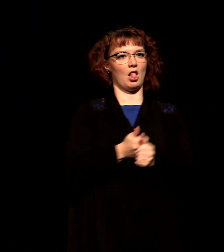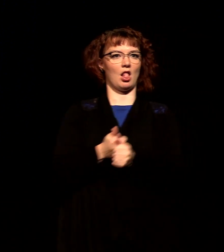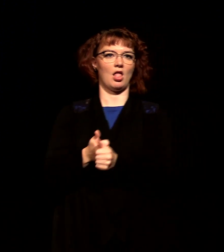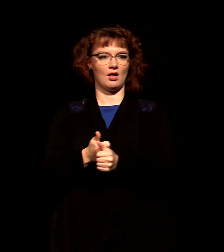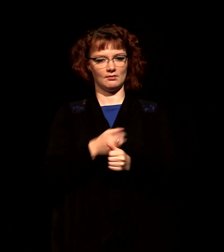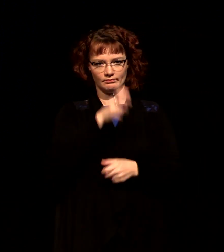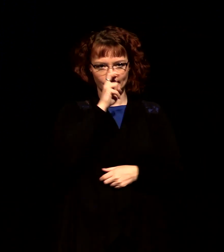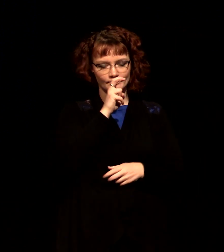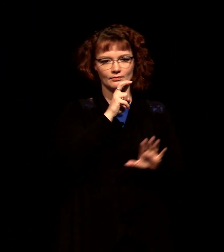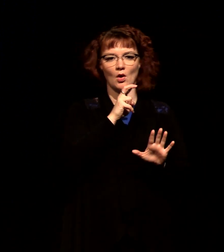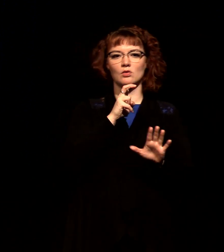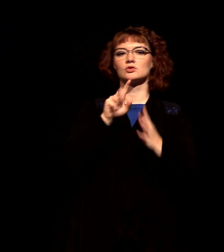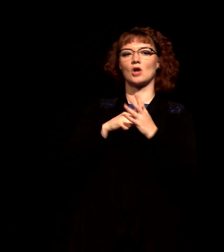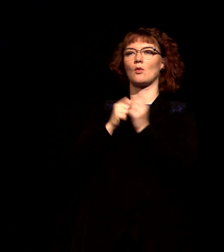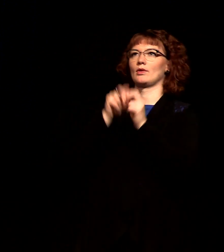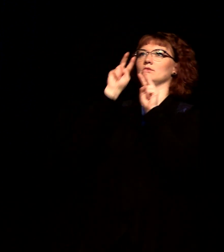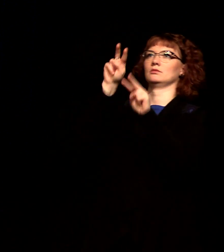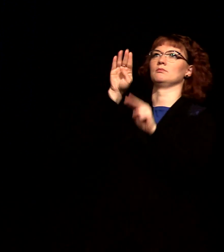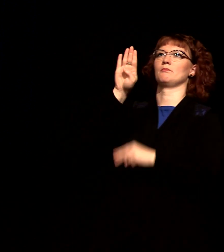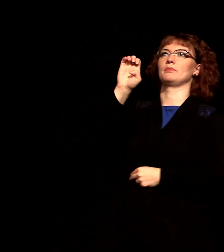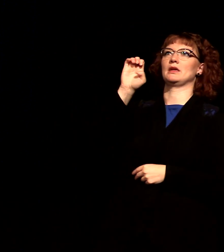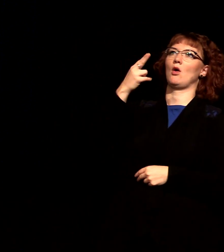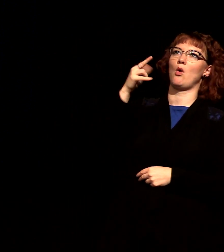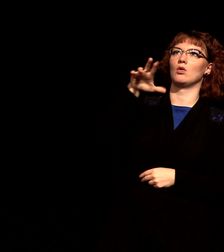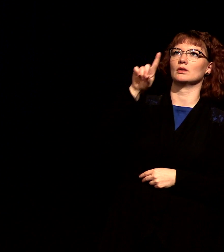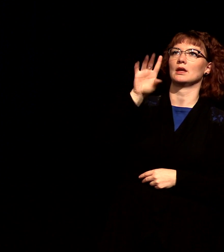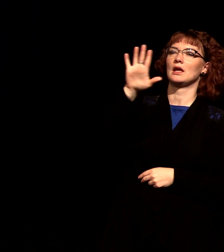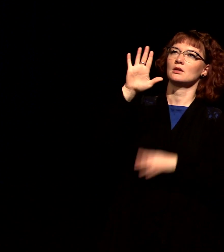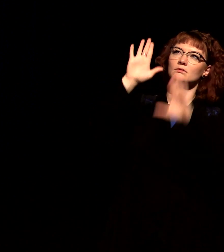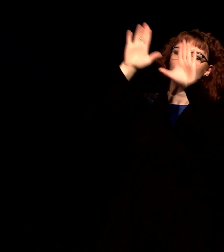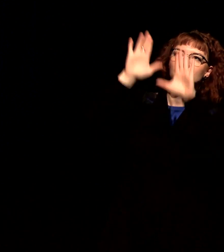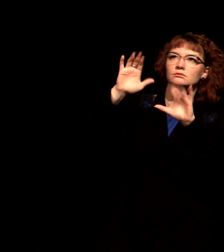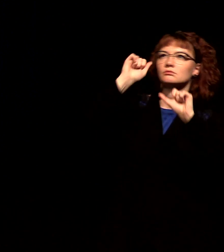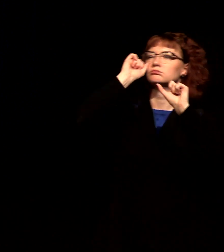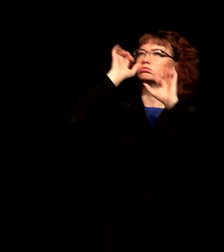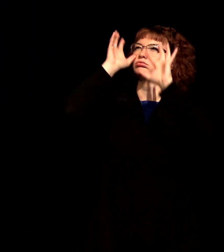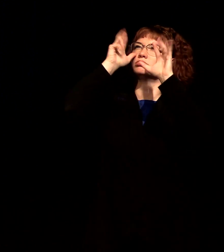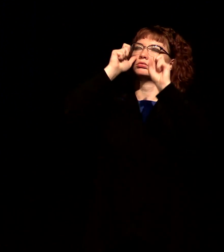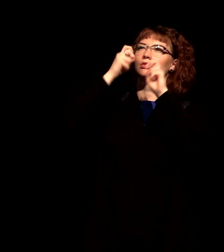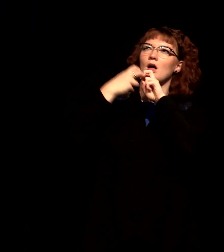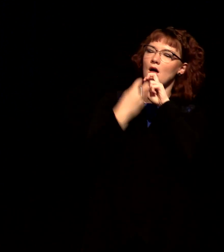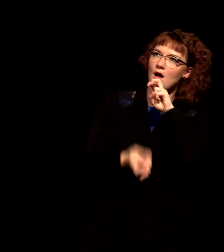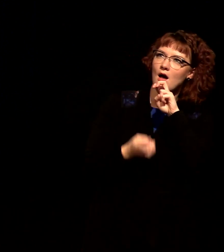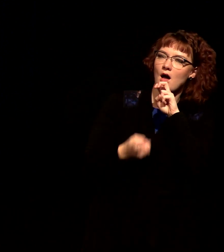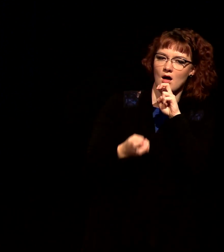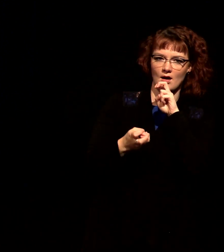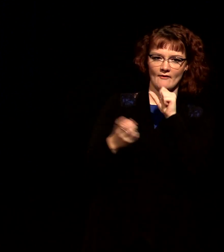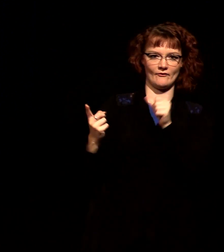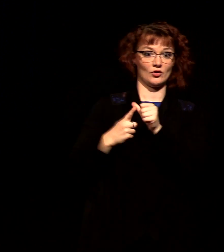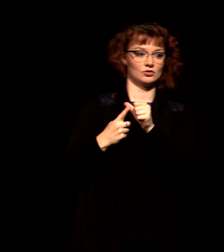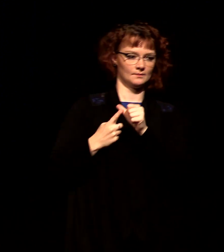beholding his greatness, His goodness, His kindness, and we stand in awe of that. Today, we're actually going to look at